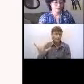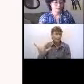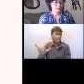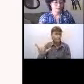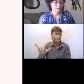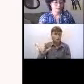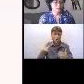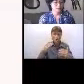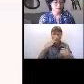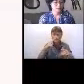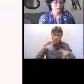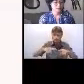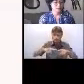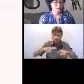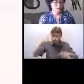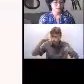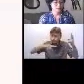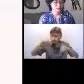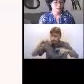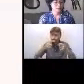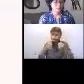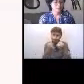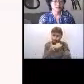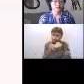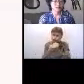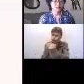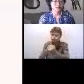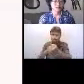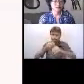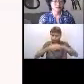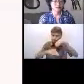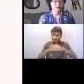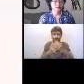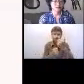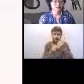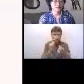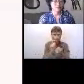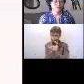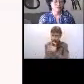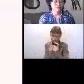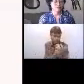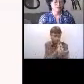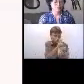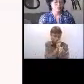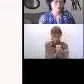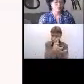establishing equity, I want to begin to understand what it looks like. And I get it. And lately